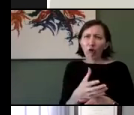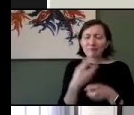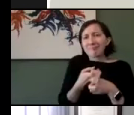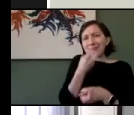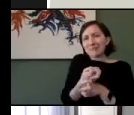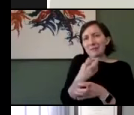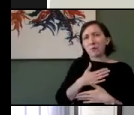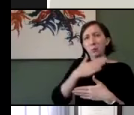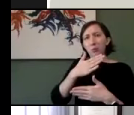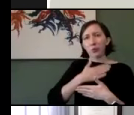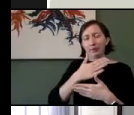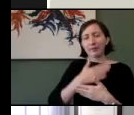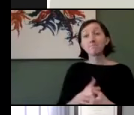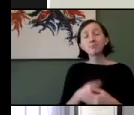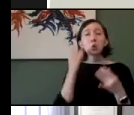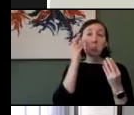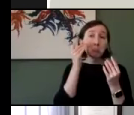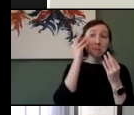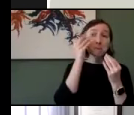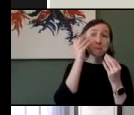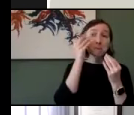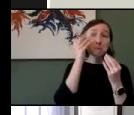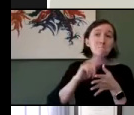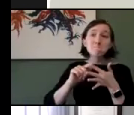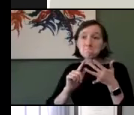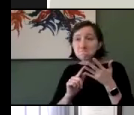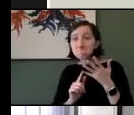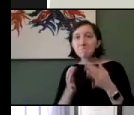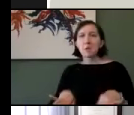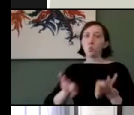so thinking about those important considerations.